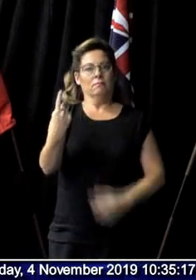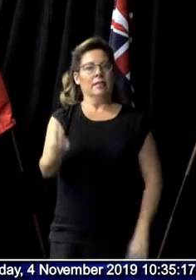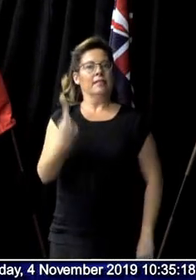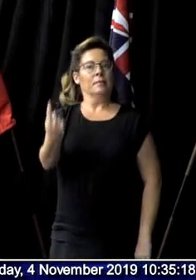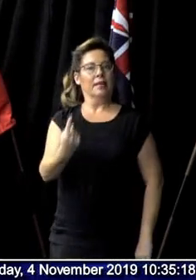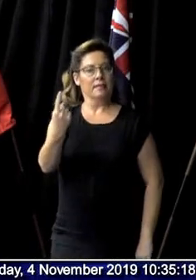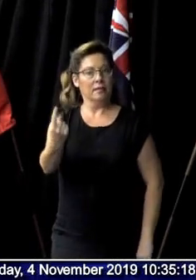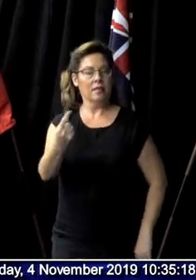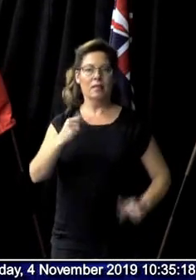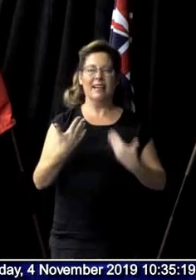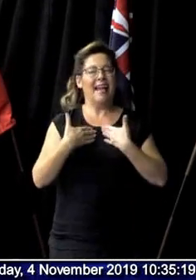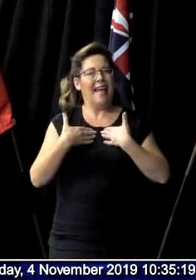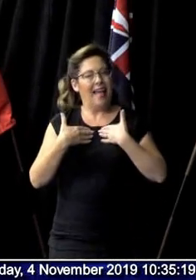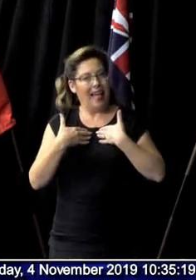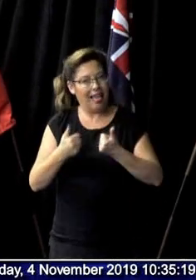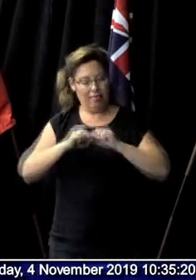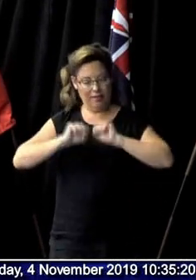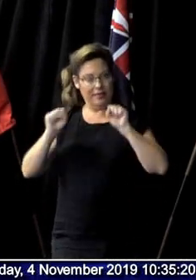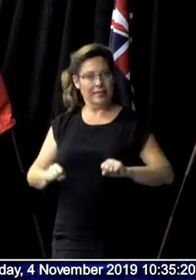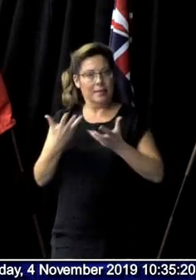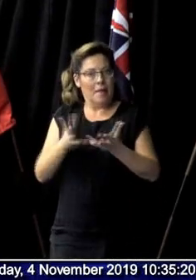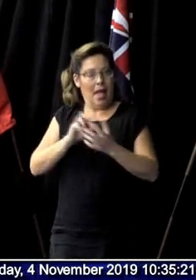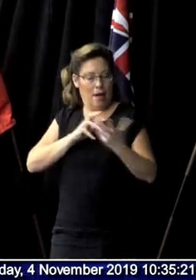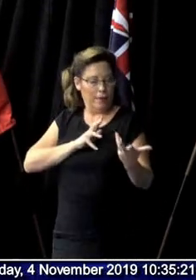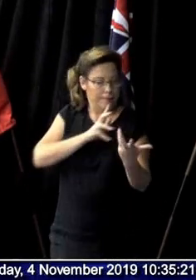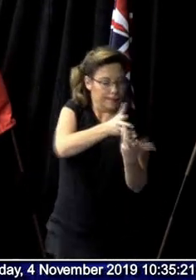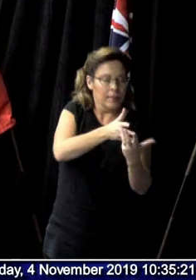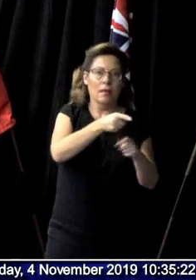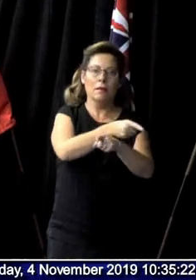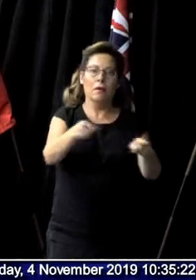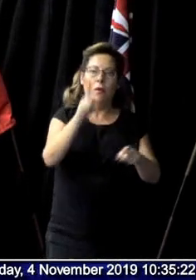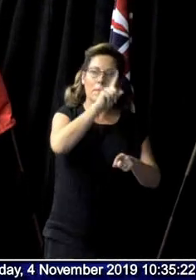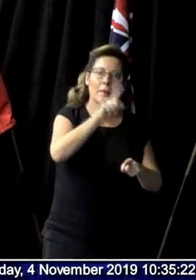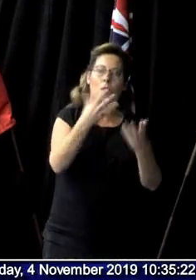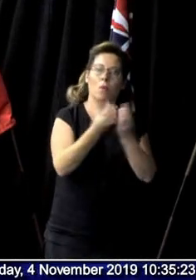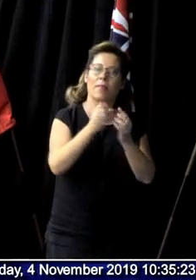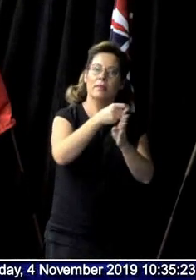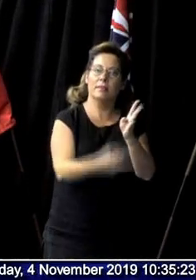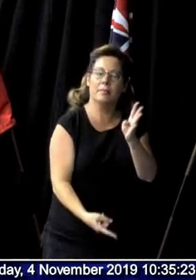the interactions between people with intellectual disability and the criminal justice system, including prisons,